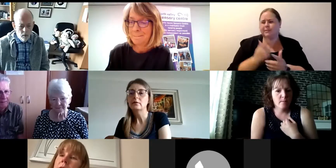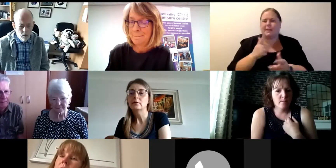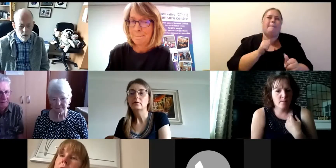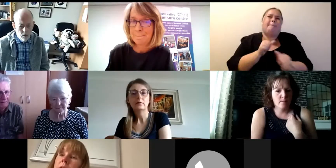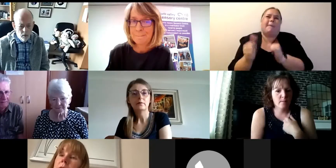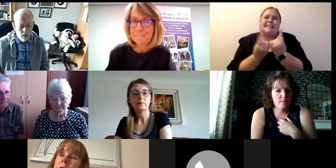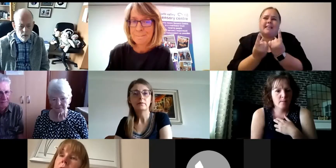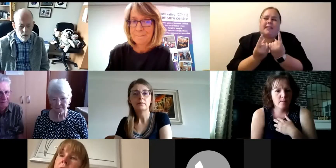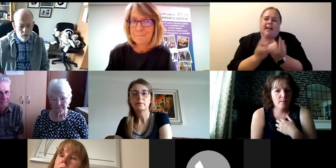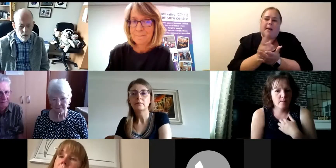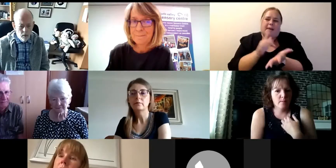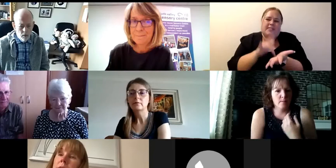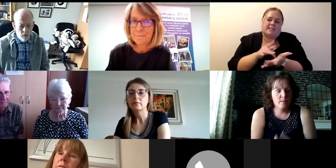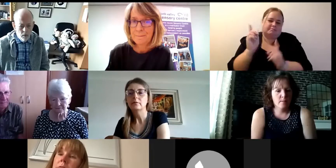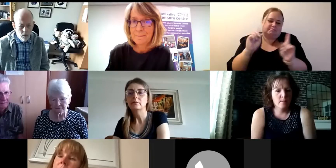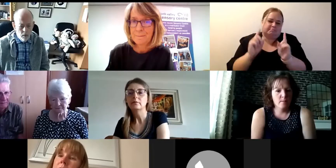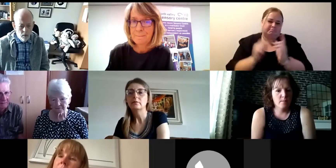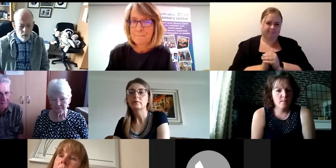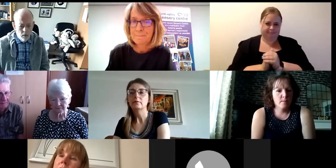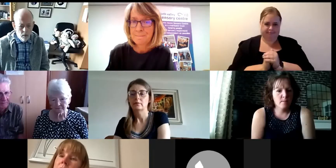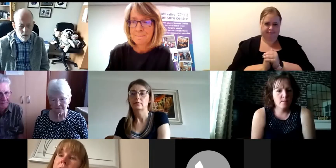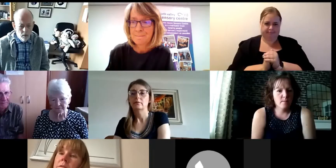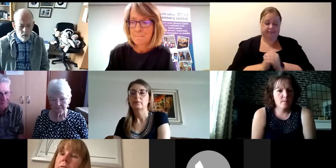If it was adults, I would highlight how going to the Centre changed my life.